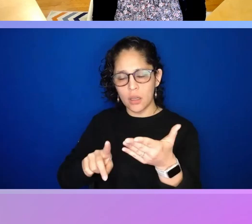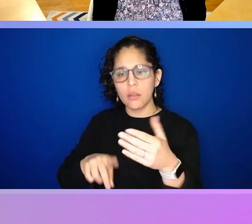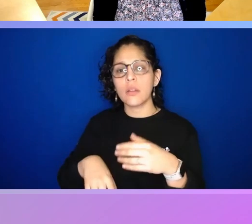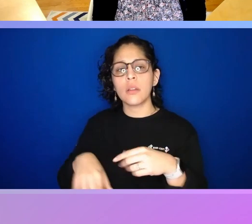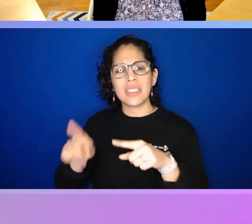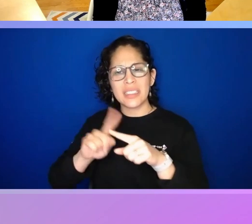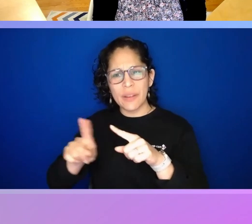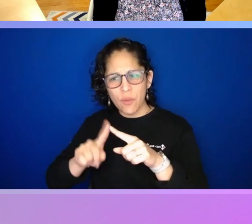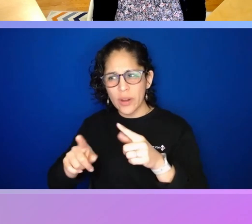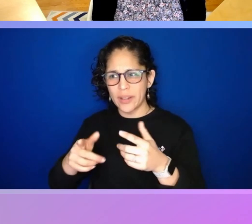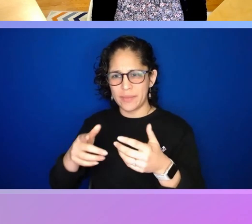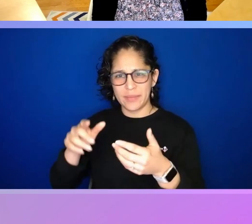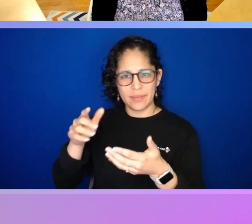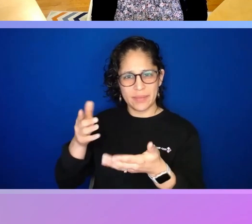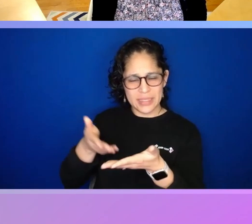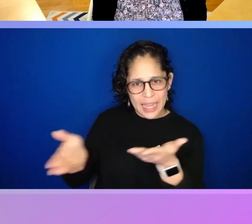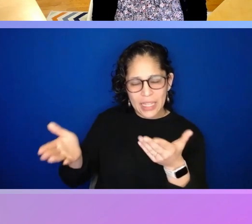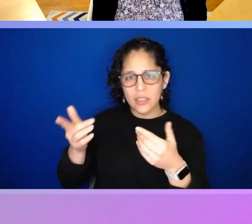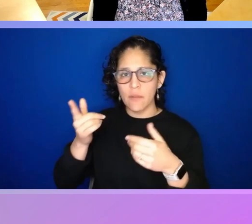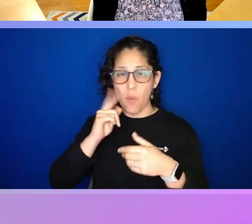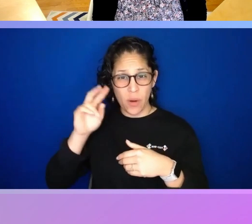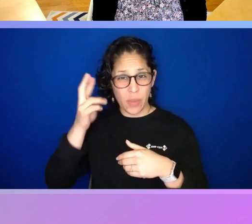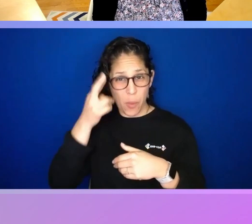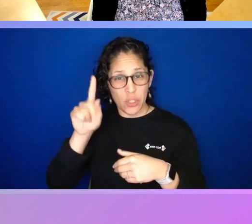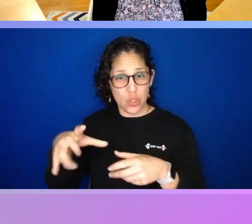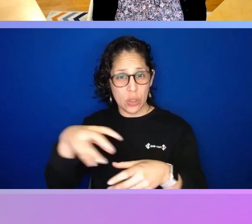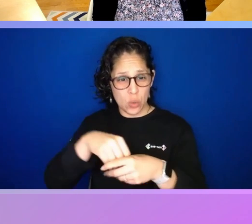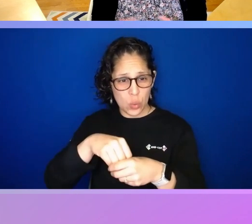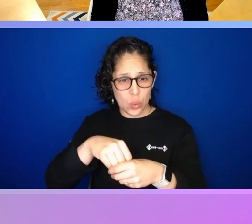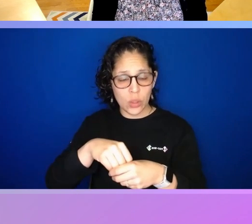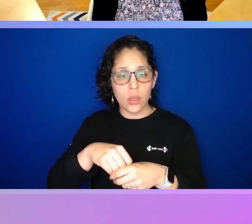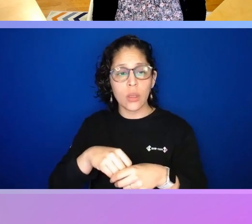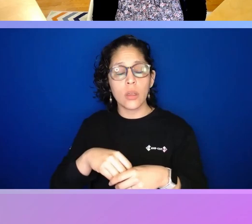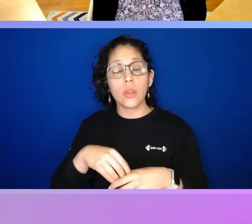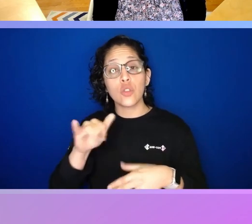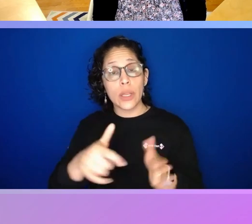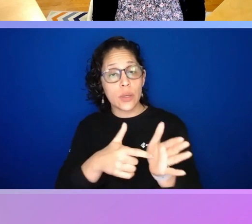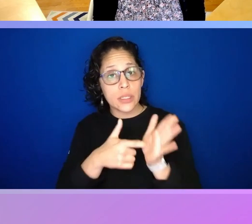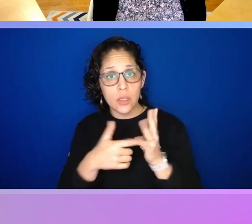So color contrast is really primarily a design issue related to the land of style